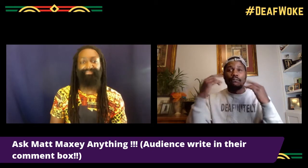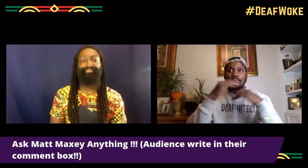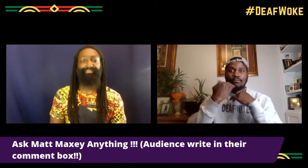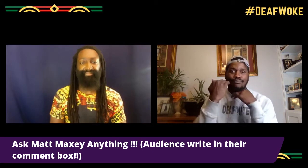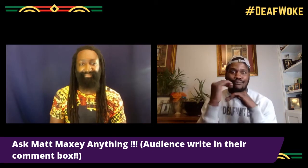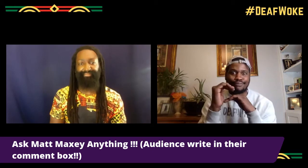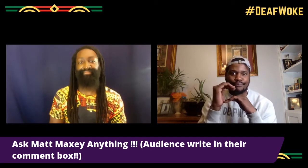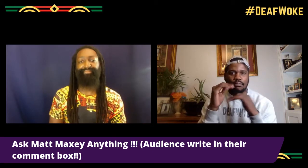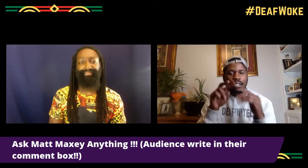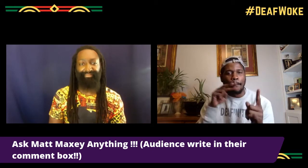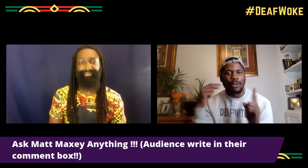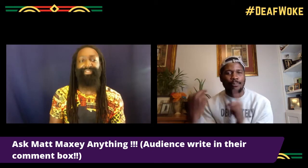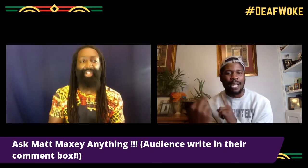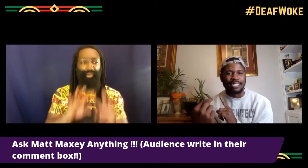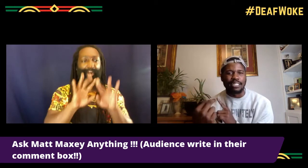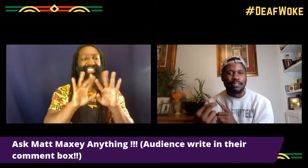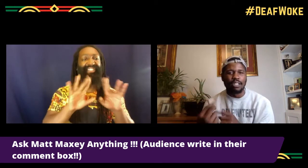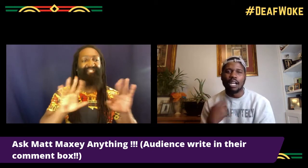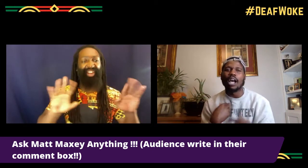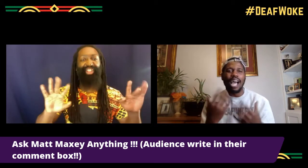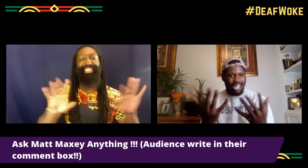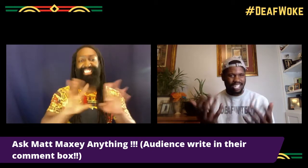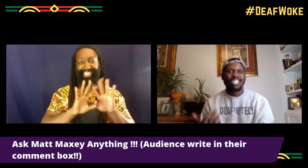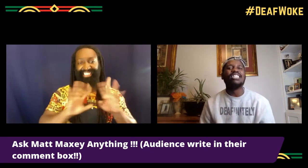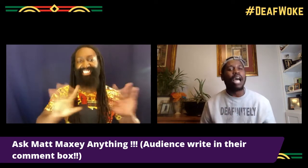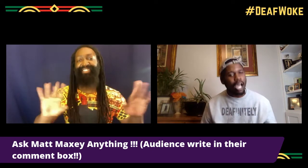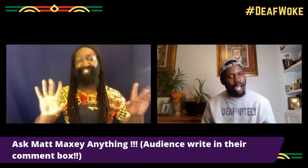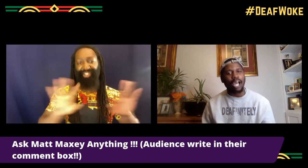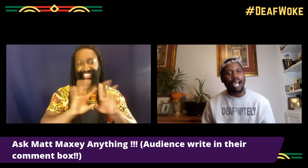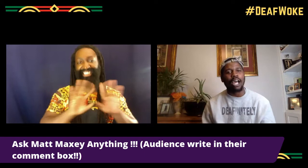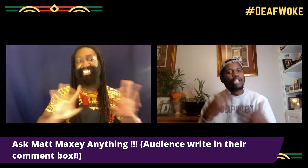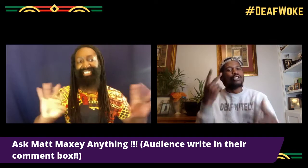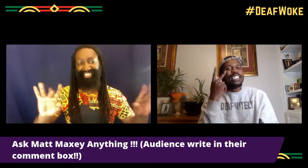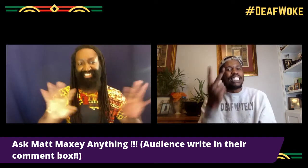I like having variety of perspectives.